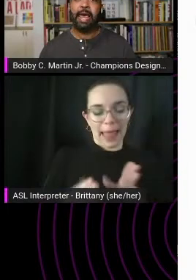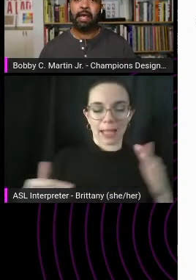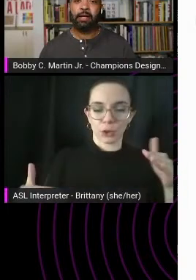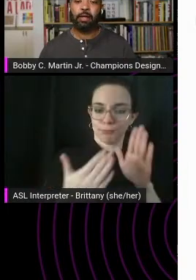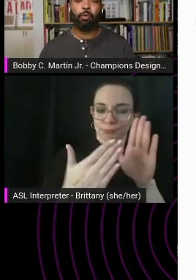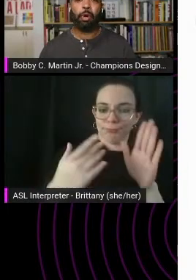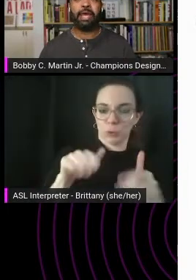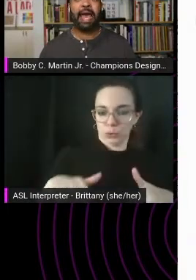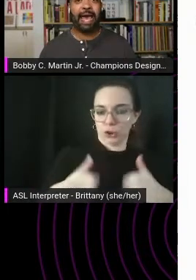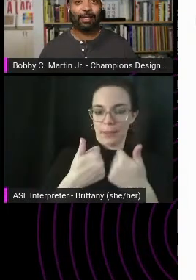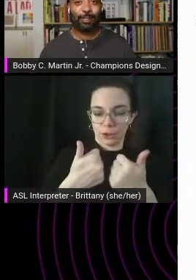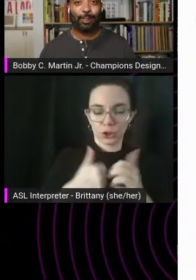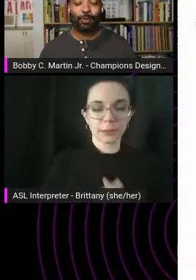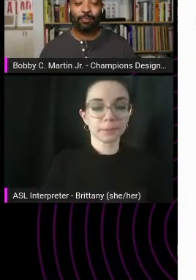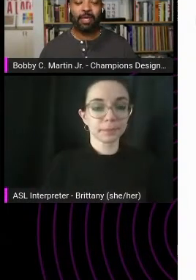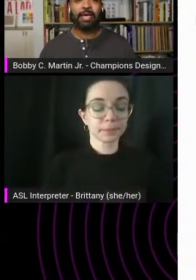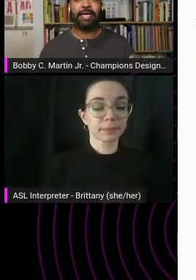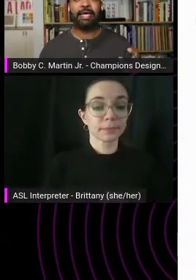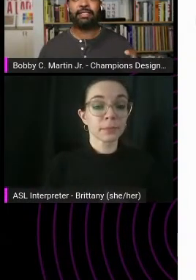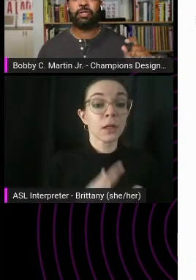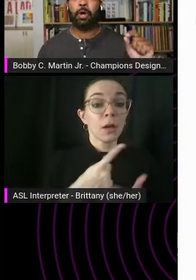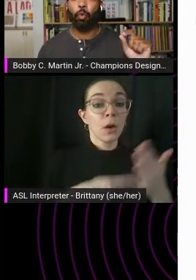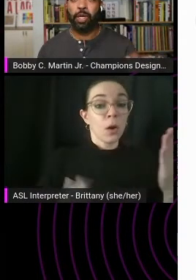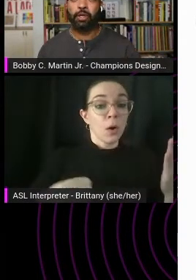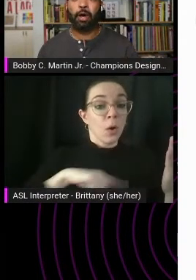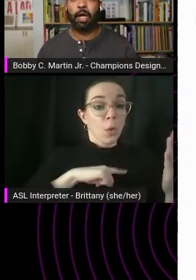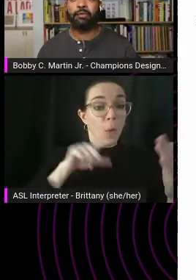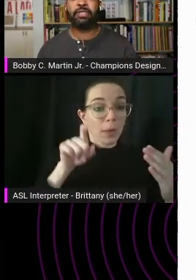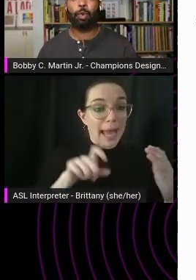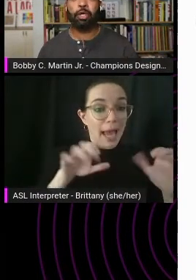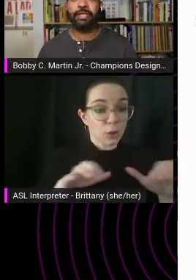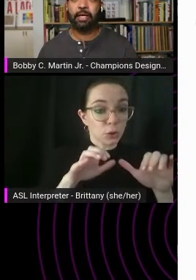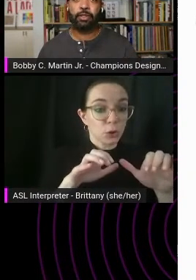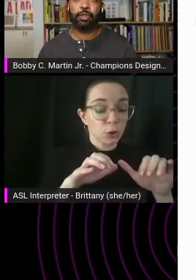And what we had to do is whittle all of these words down